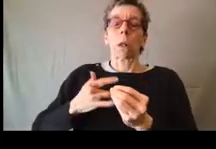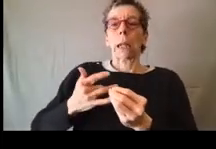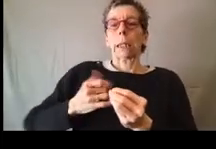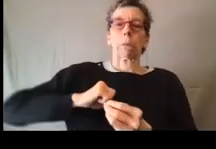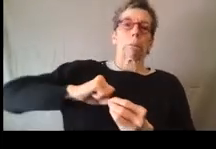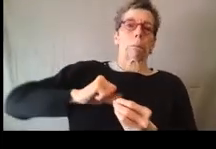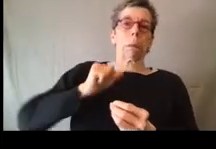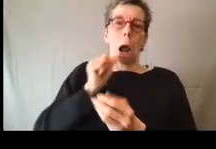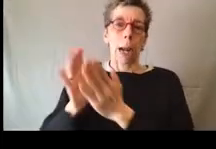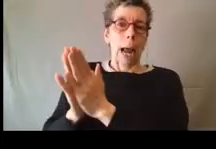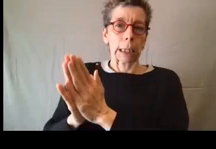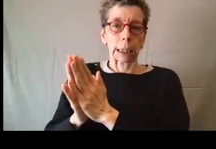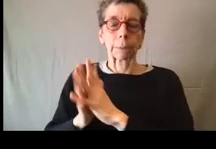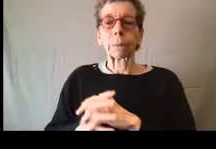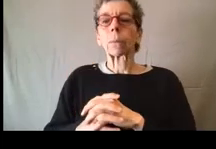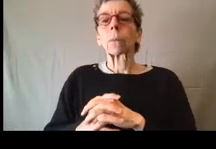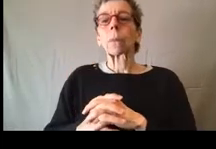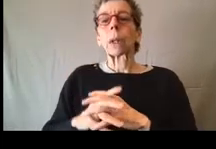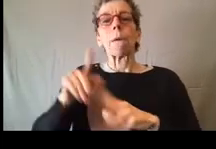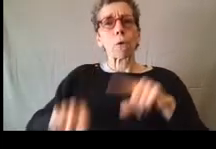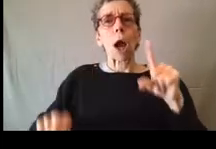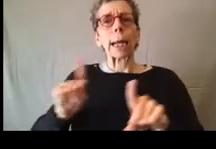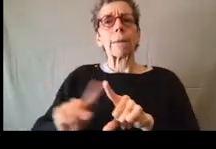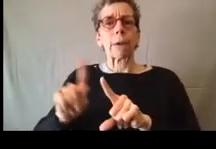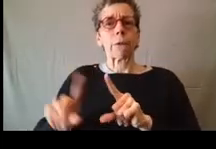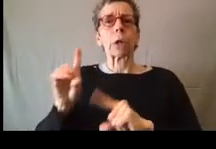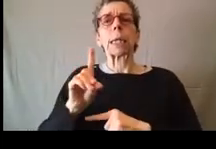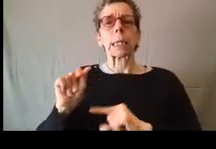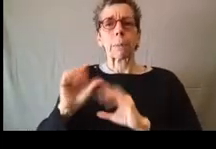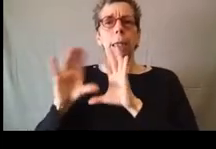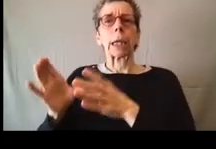minorities were highly represented in the sample, presenters noted the need to ensure